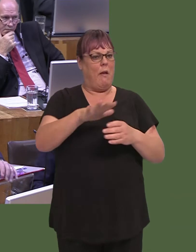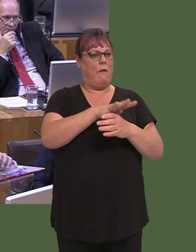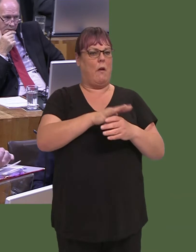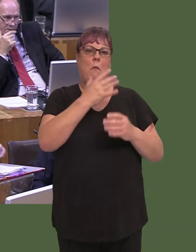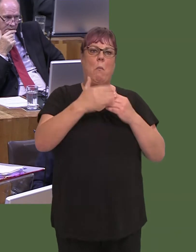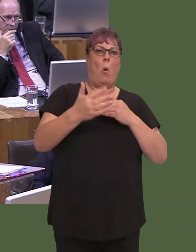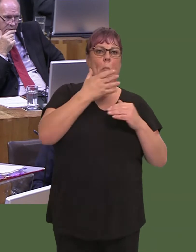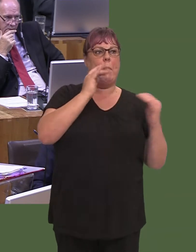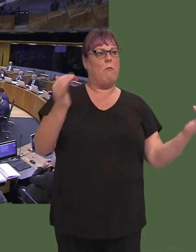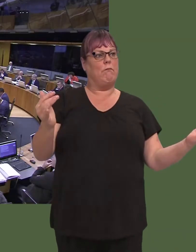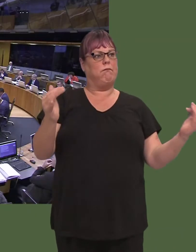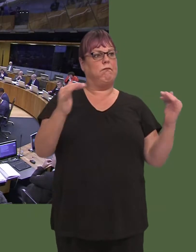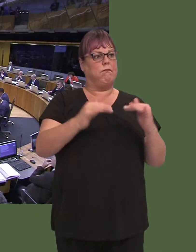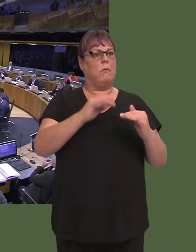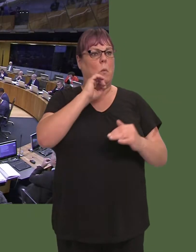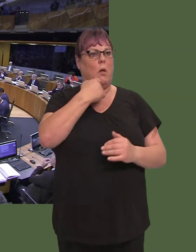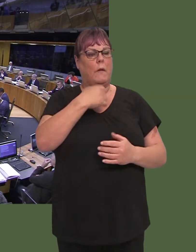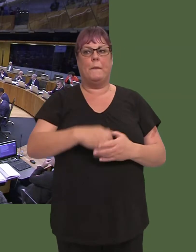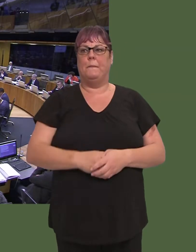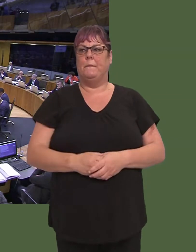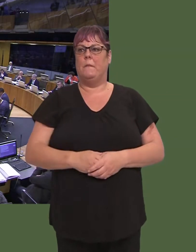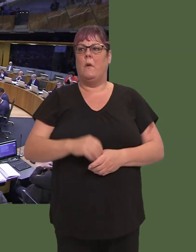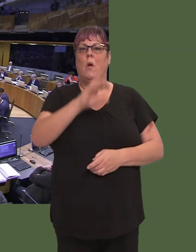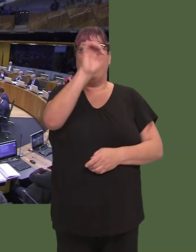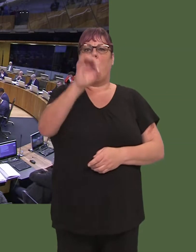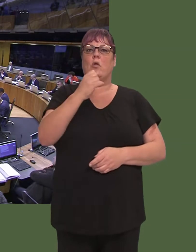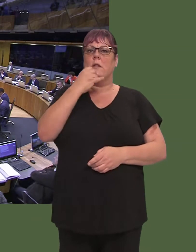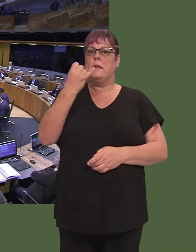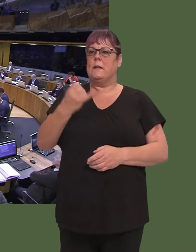businesses in, ultimately. Hefin David AM: 6.